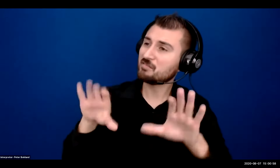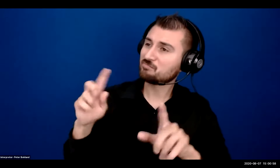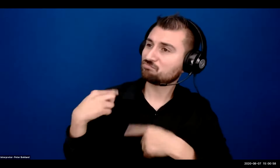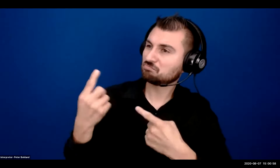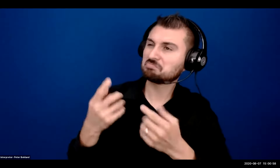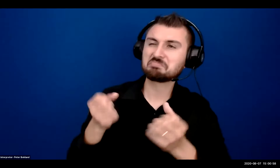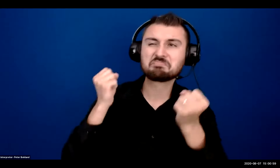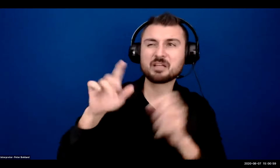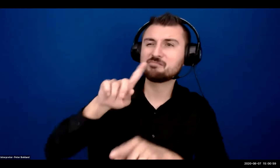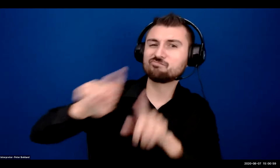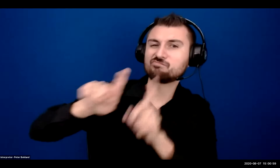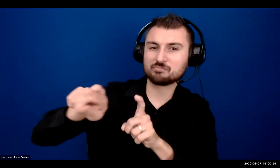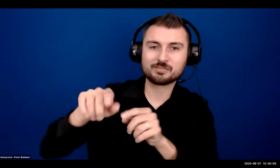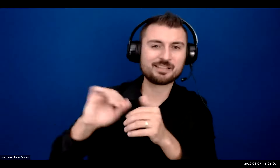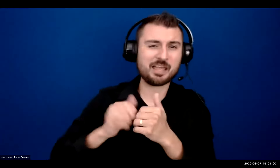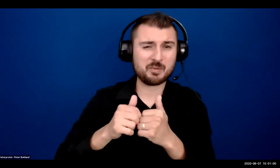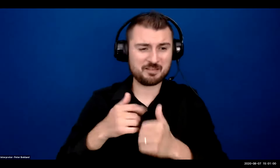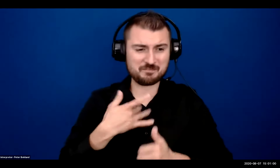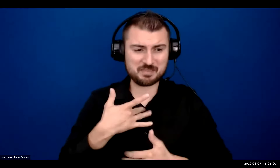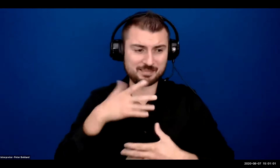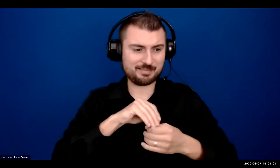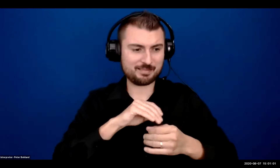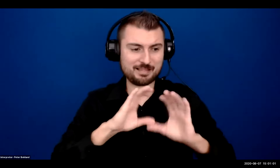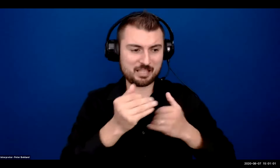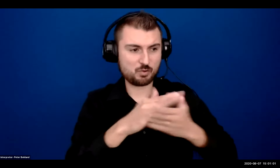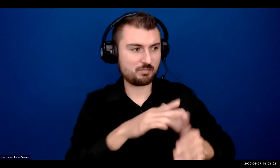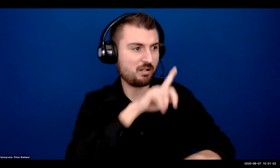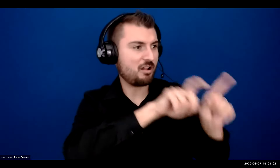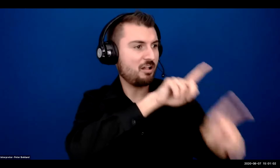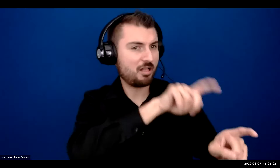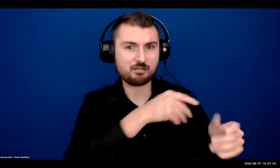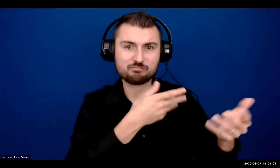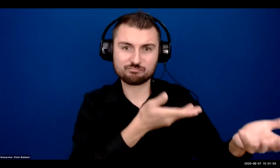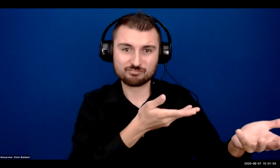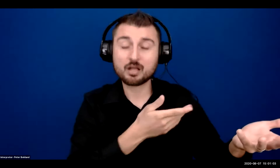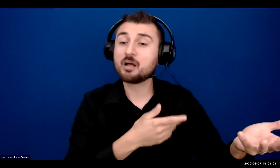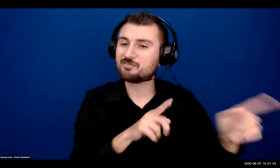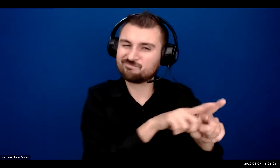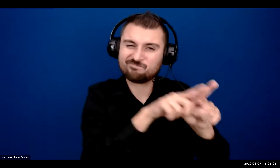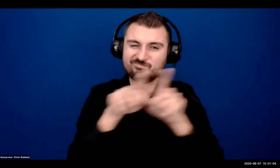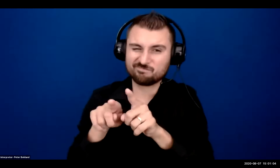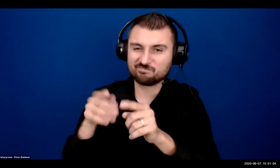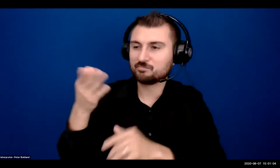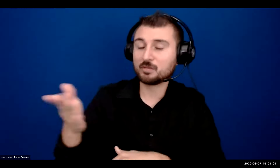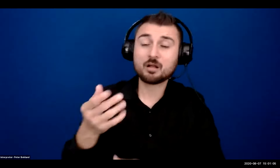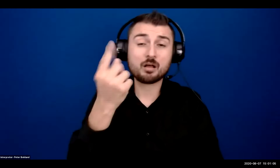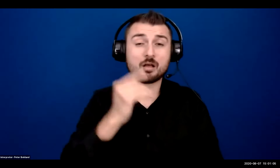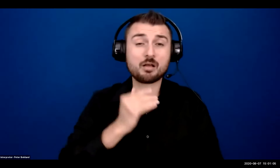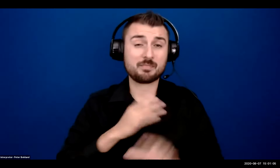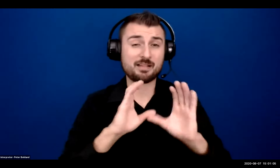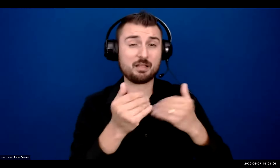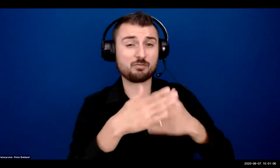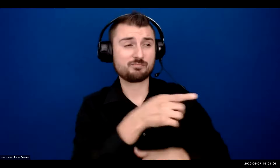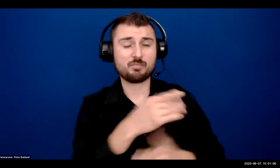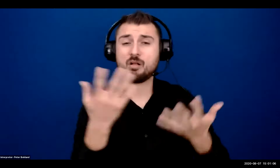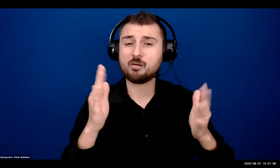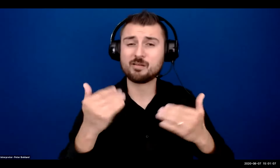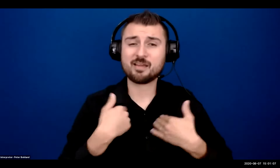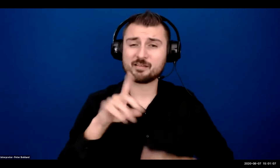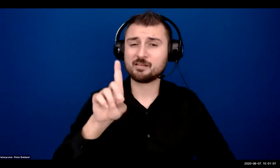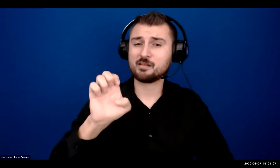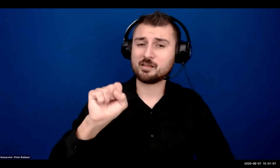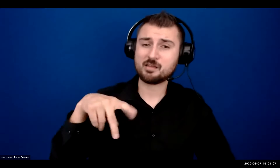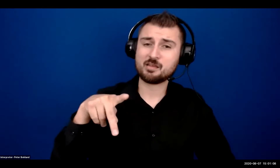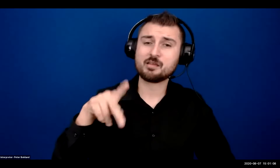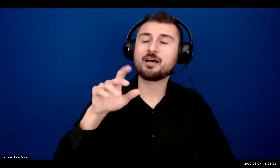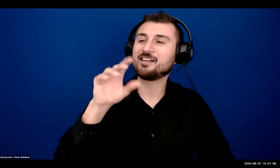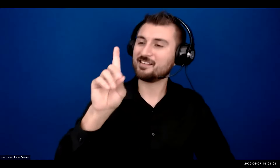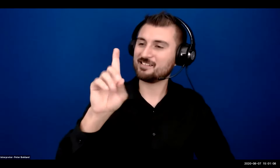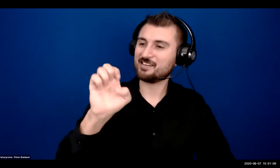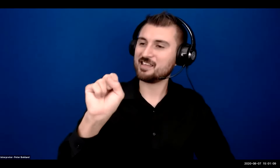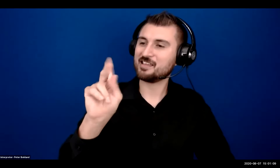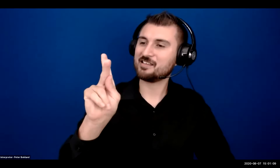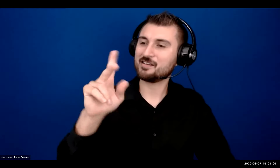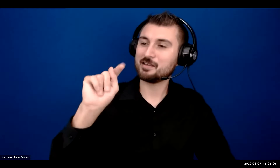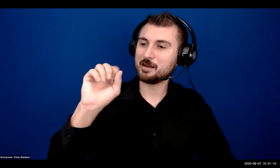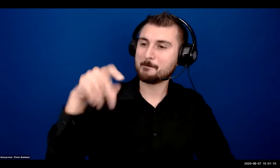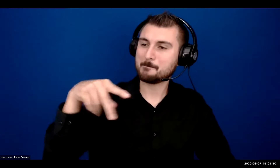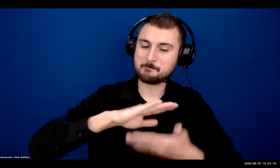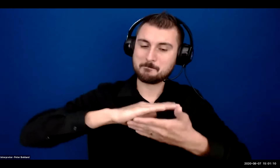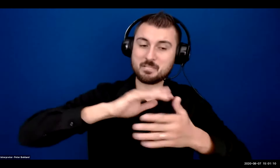Okay Marianna? You have your hand raised as well?